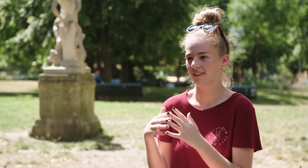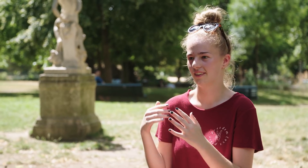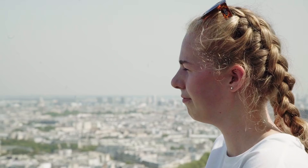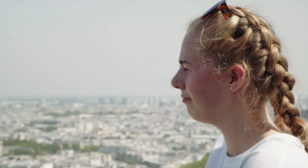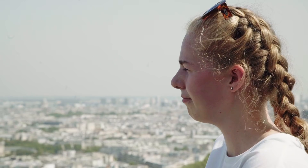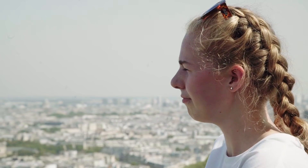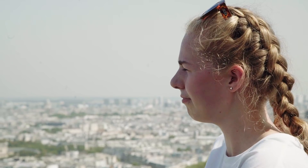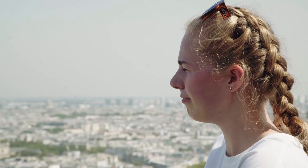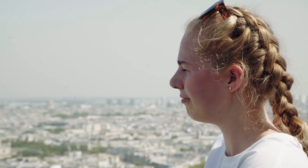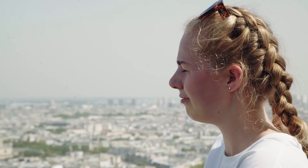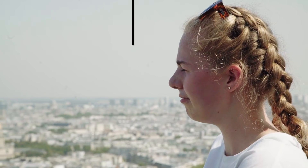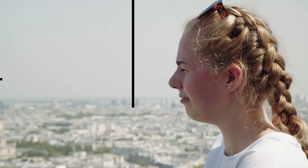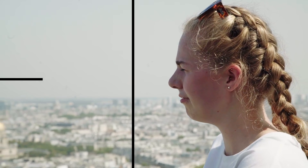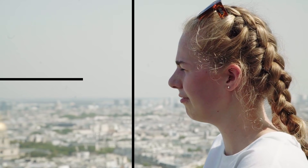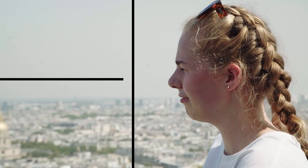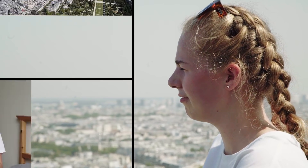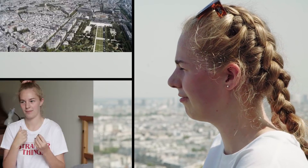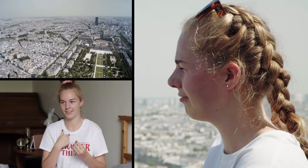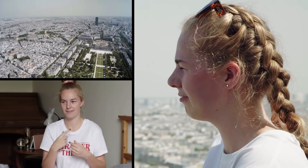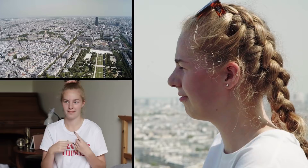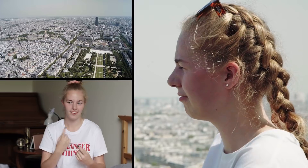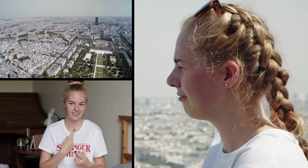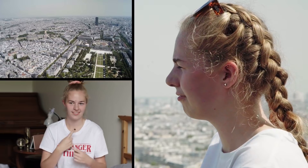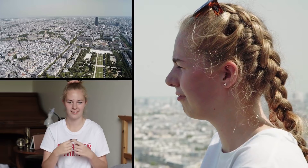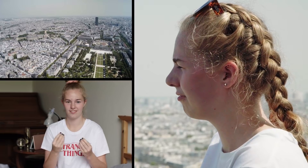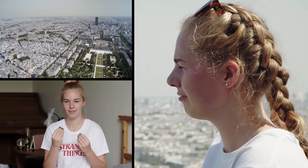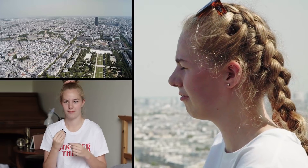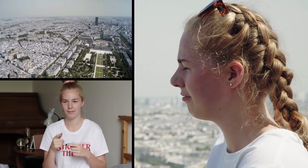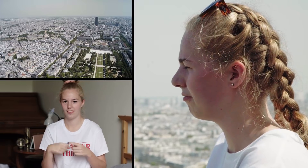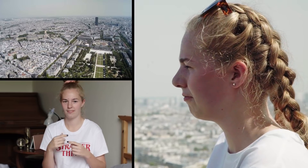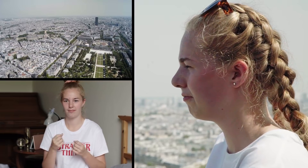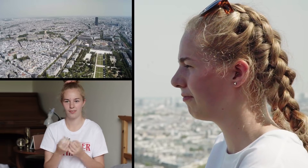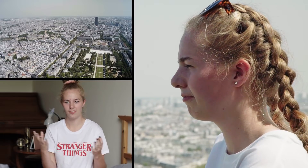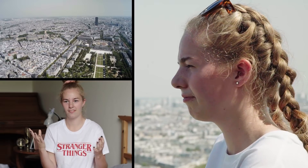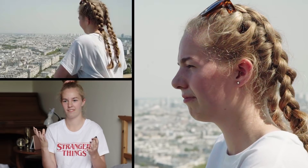because I've asked Mark lots of questions about it over this week.